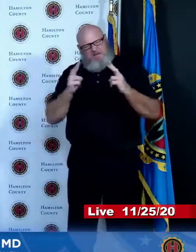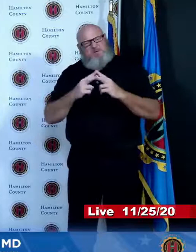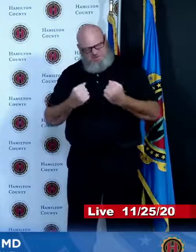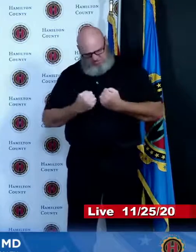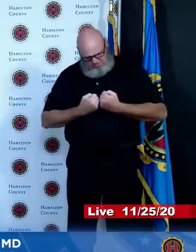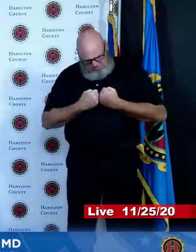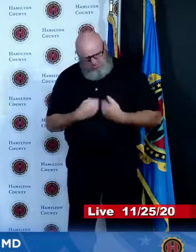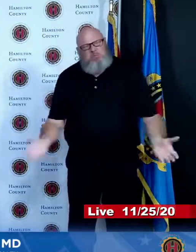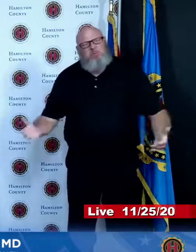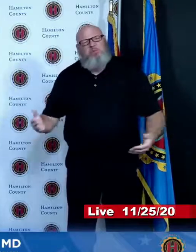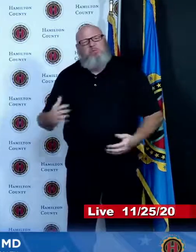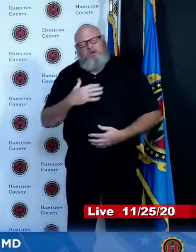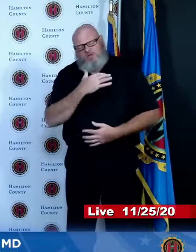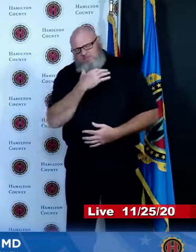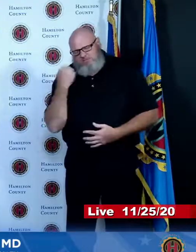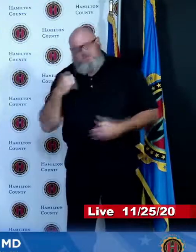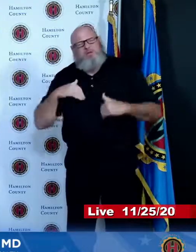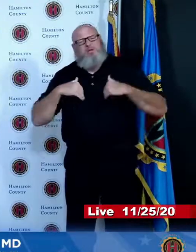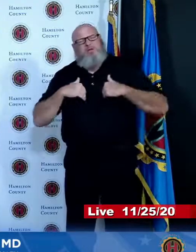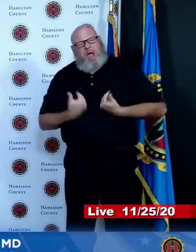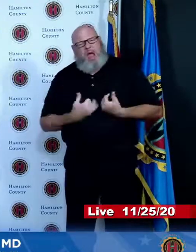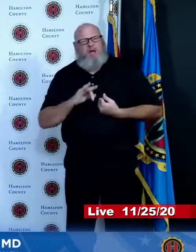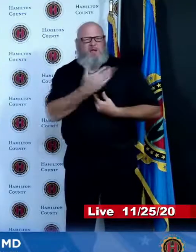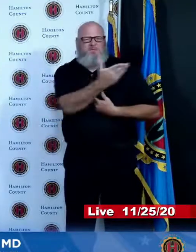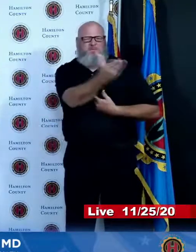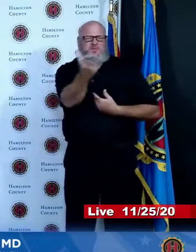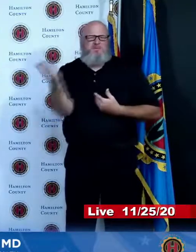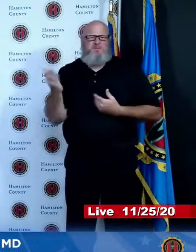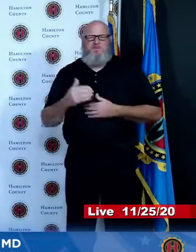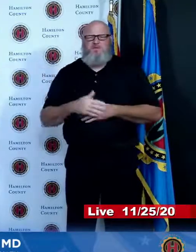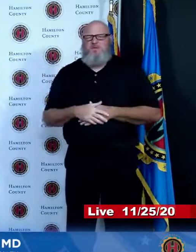they're not taking holidays they're not taking days off there's no weekends